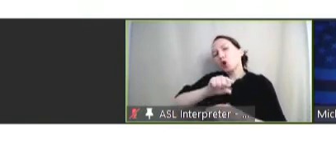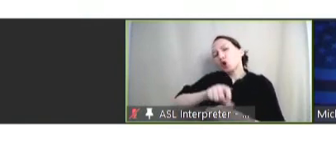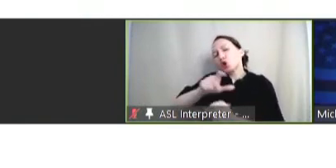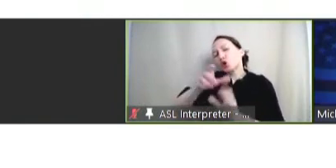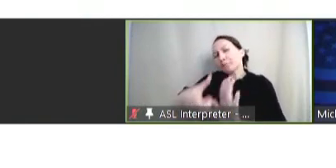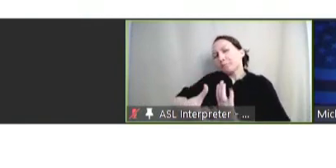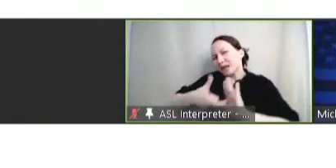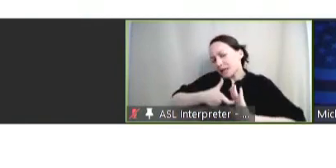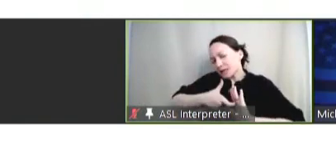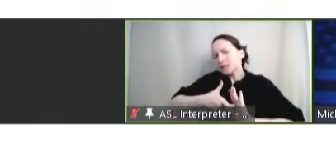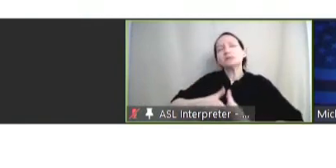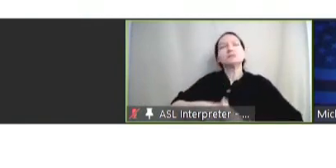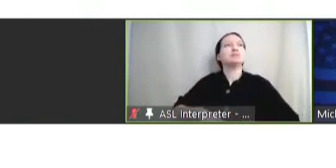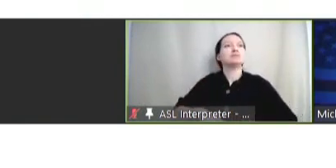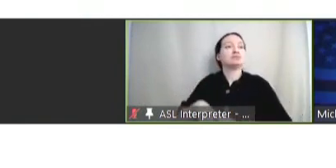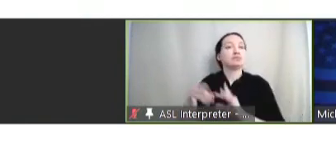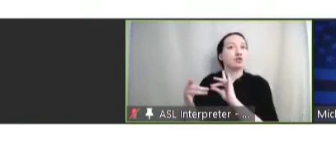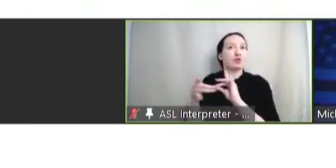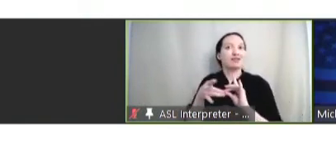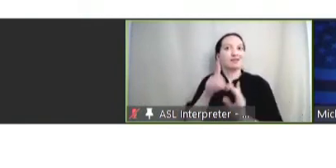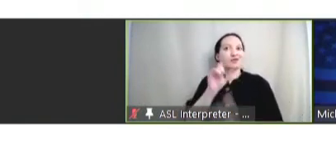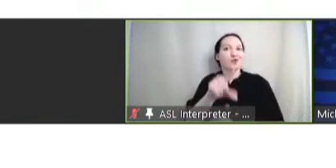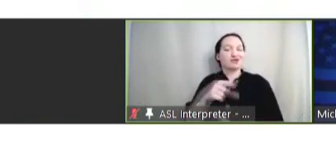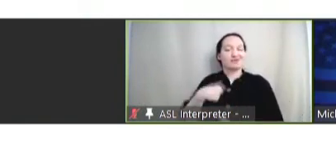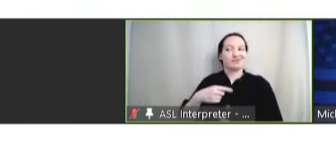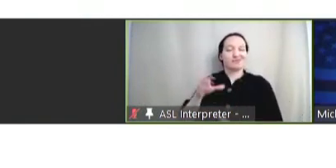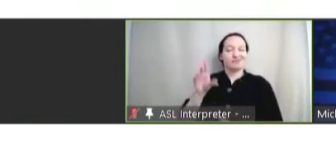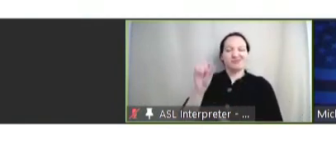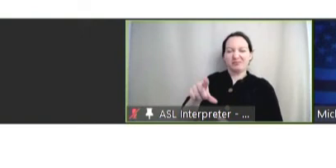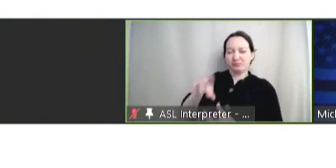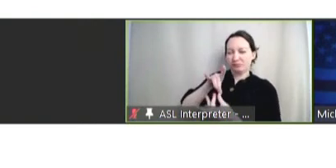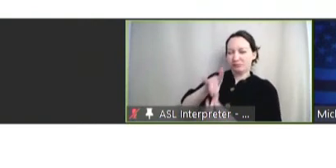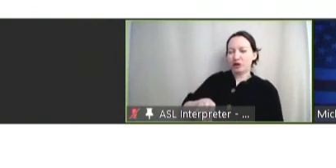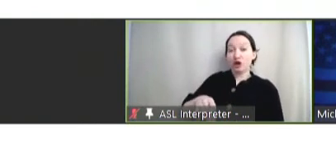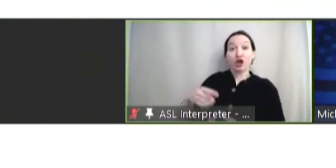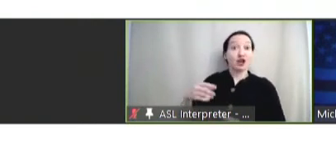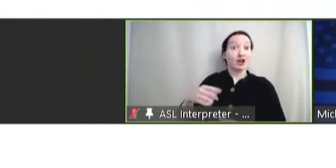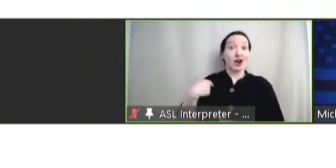you know, this is related to a question I asked earlier about our evolving understanding of the